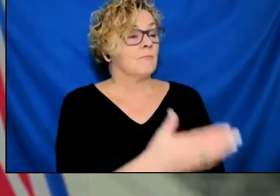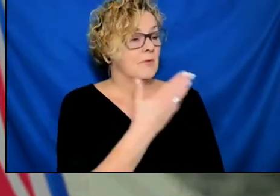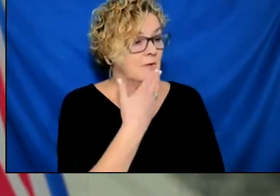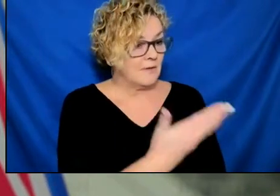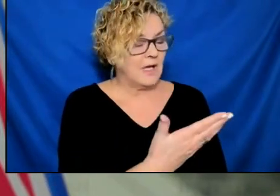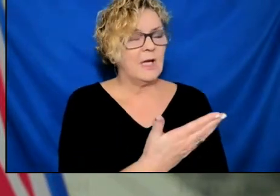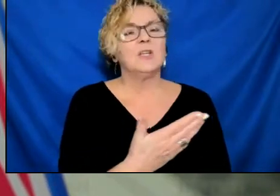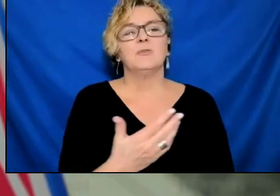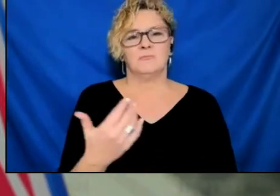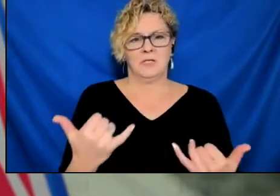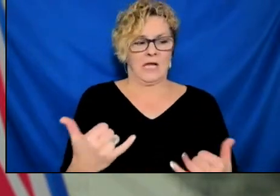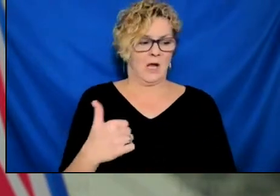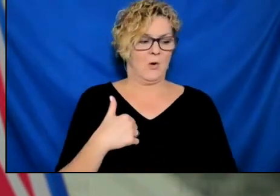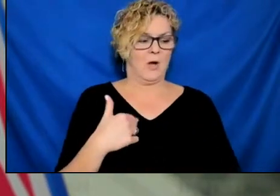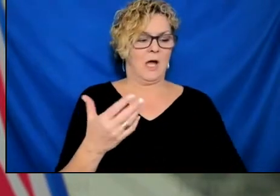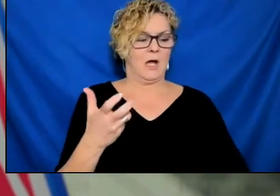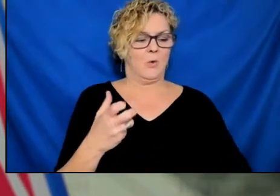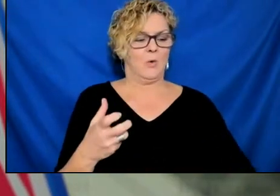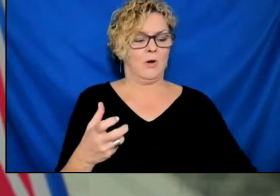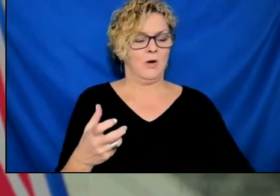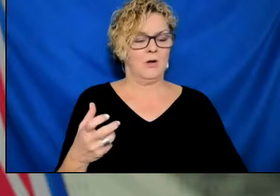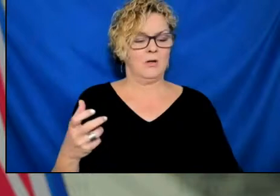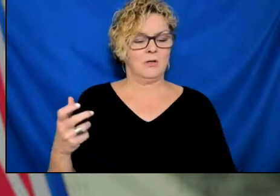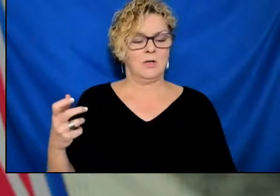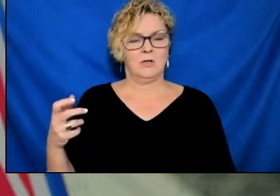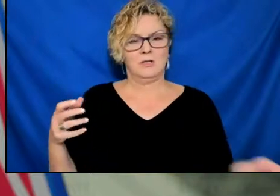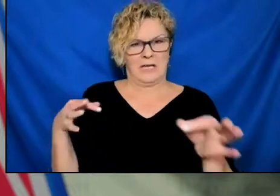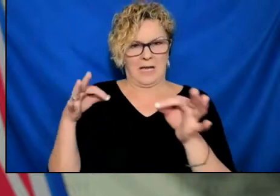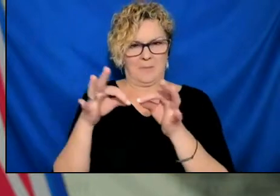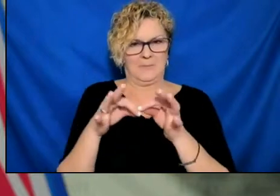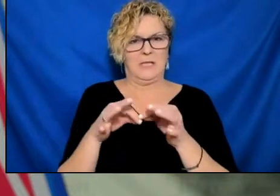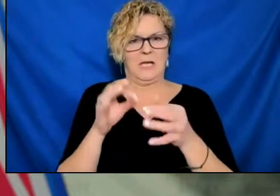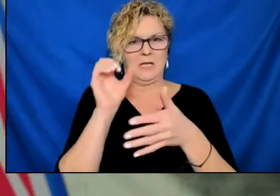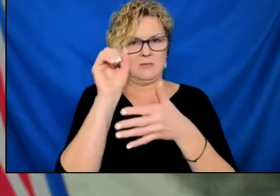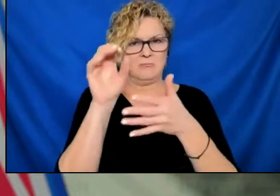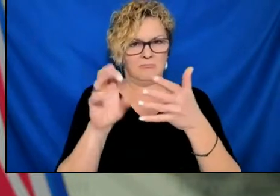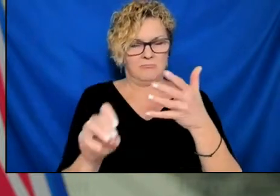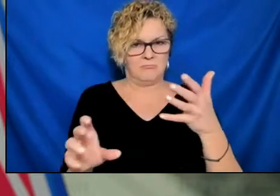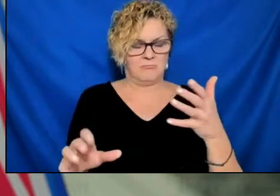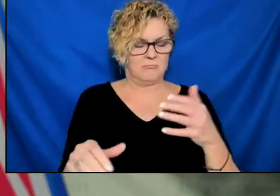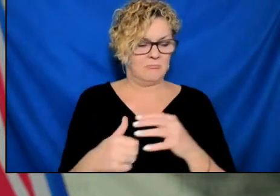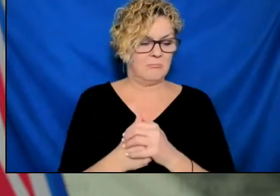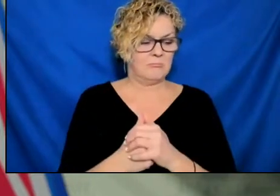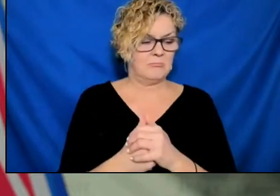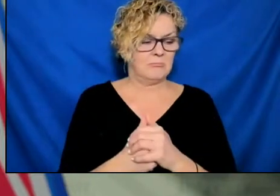I just wanted to update you on a few important initiatives that are going on with respect to the